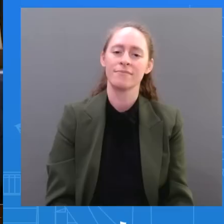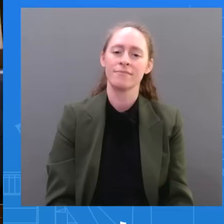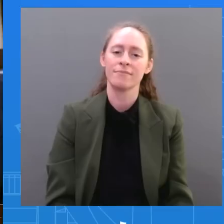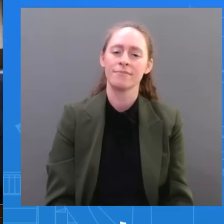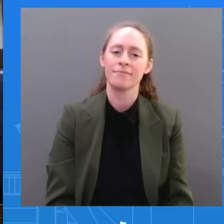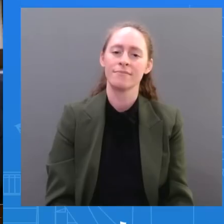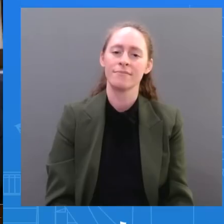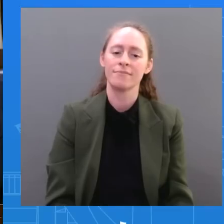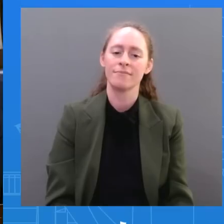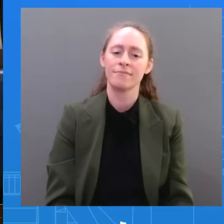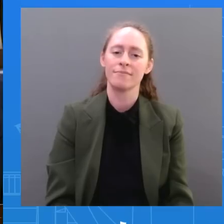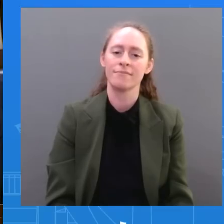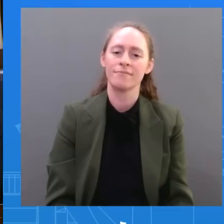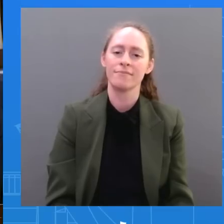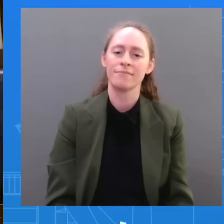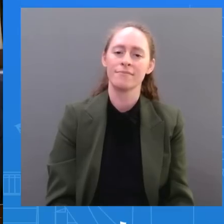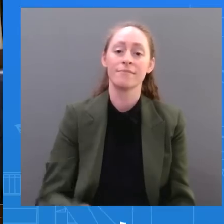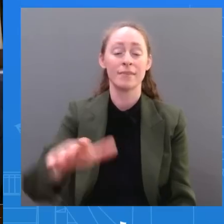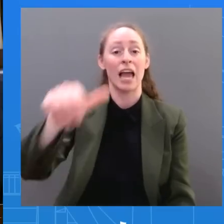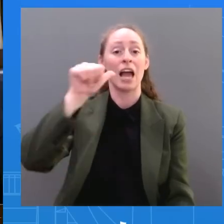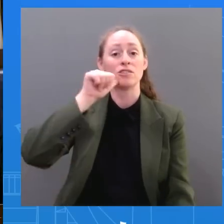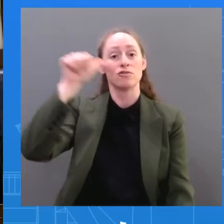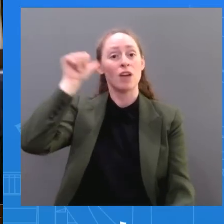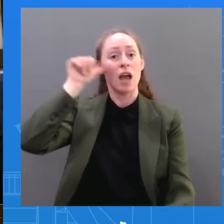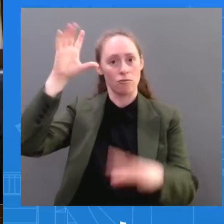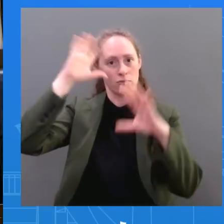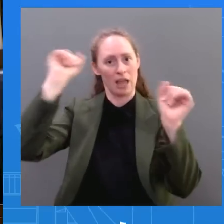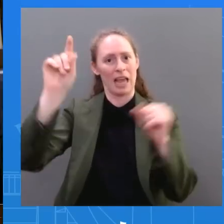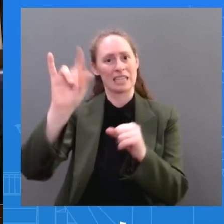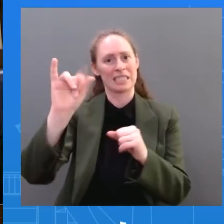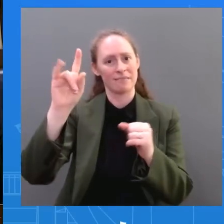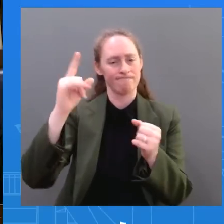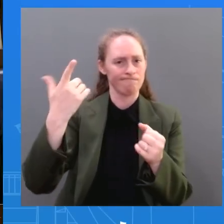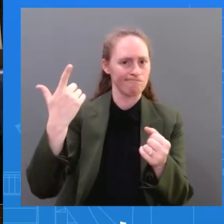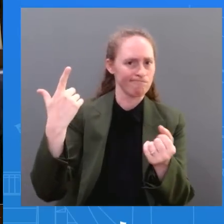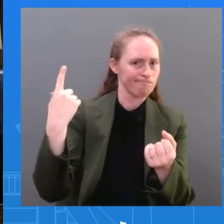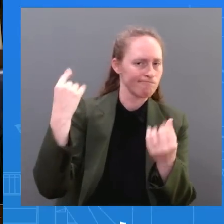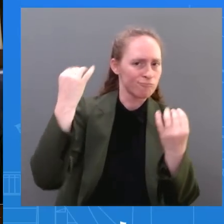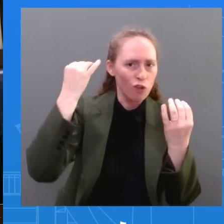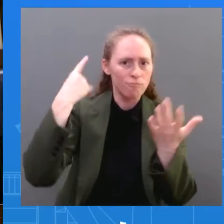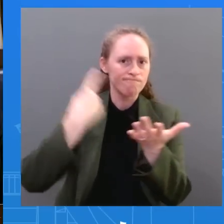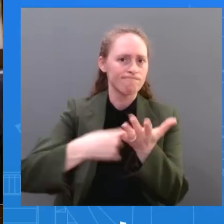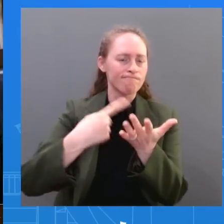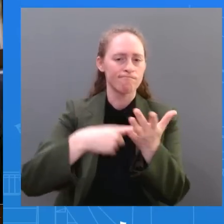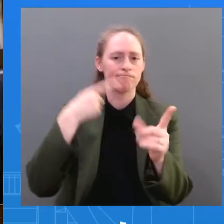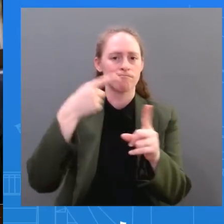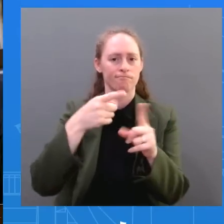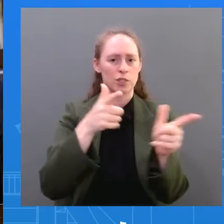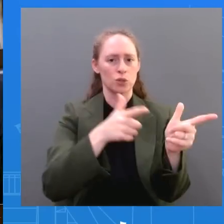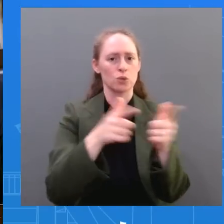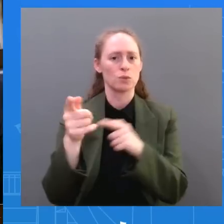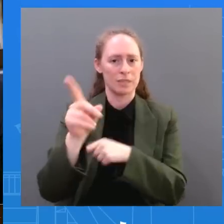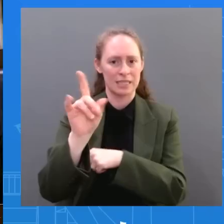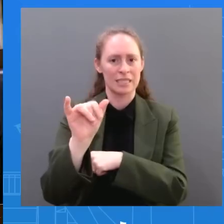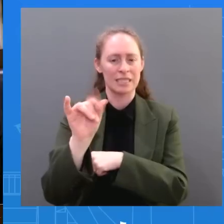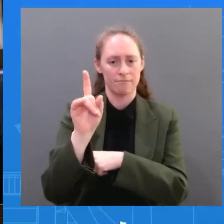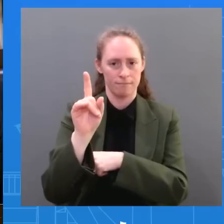he did so sort of very obliquely and fleetingly. And then he came back out on stage about two hours later and spoke a little more. Was that because he fe- --